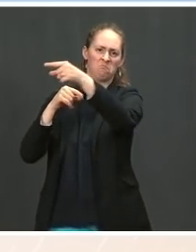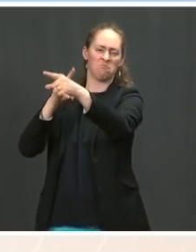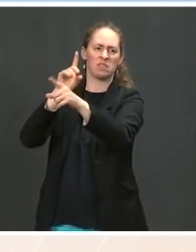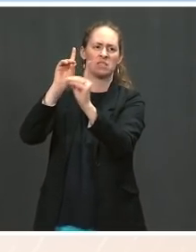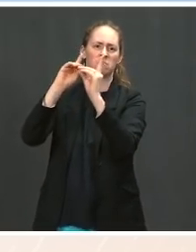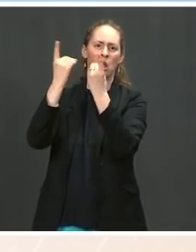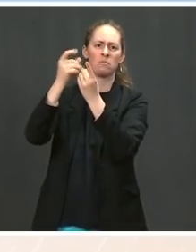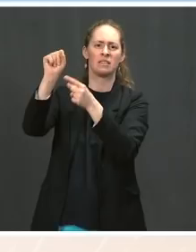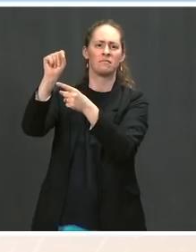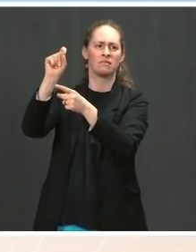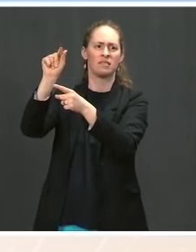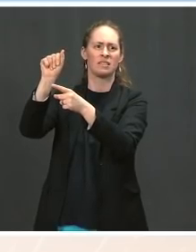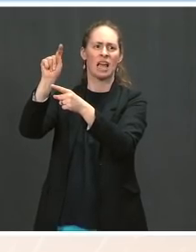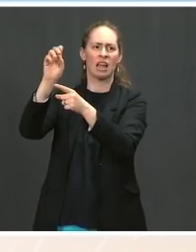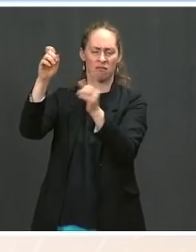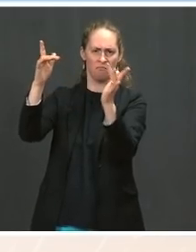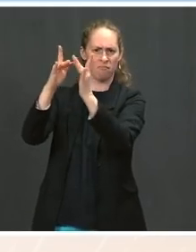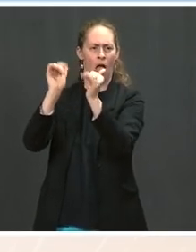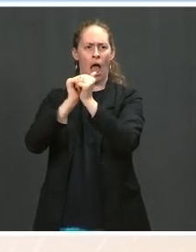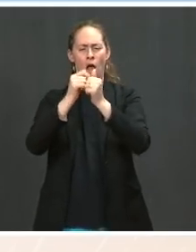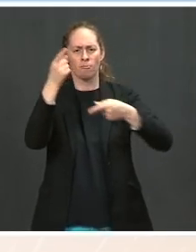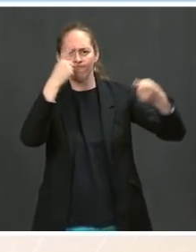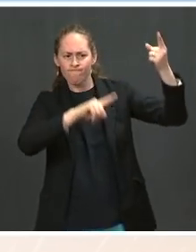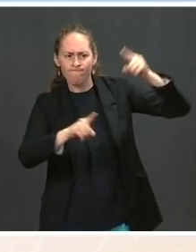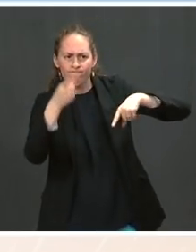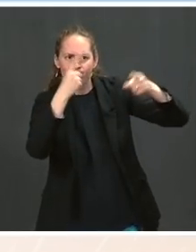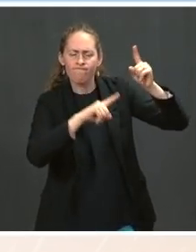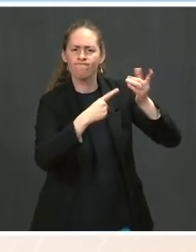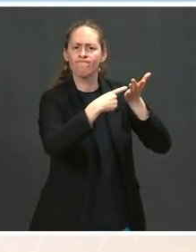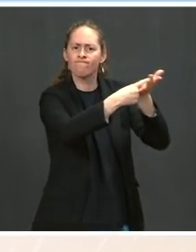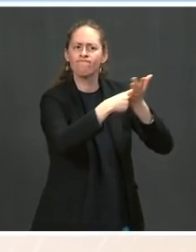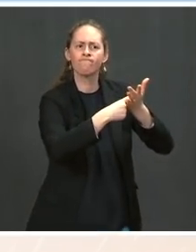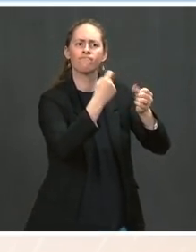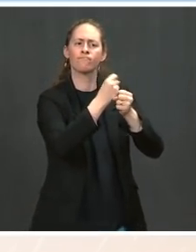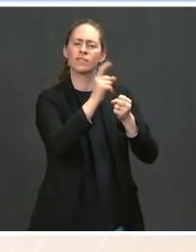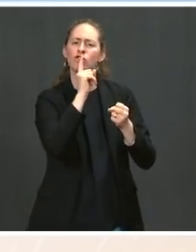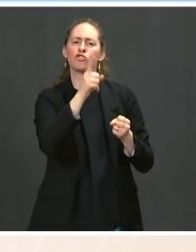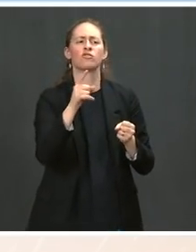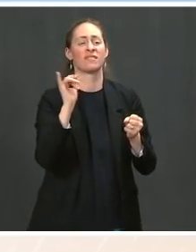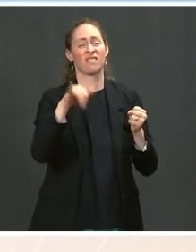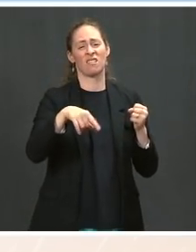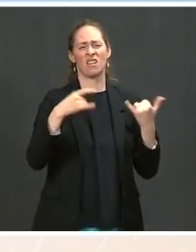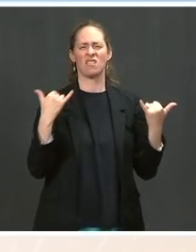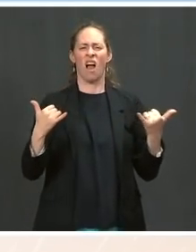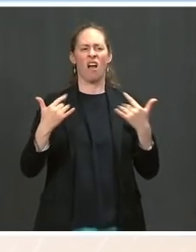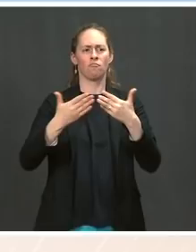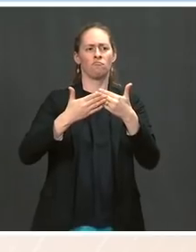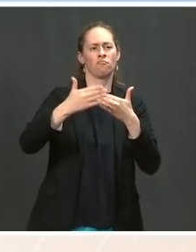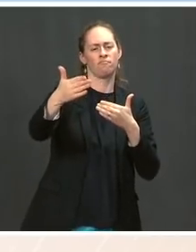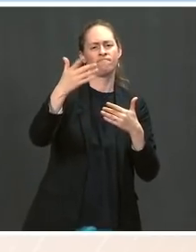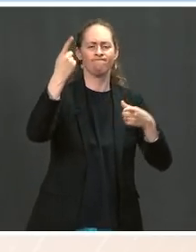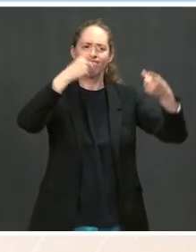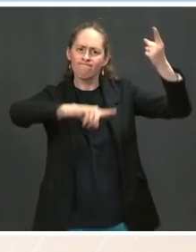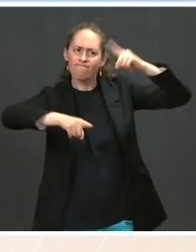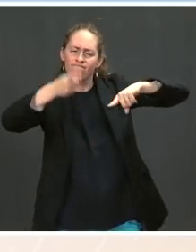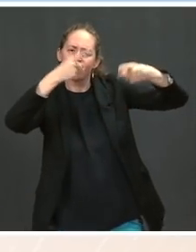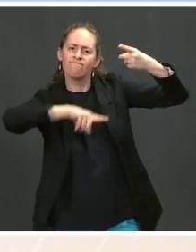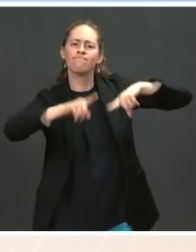We certainly believe that a diplomatic path is the only path forward. There are conversations that are convening, I think, later this week.